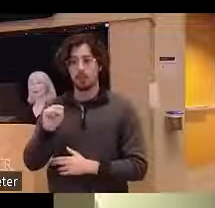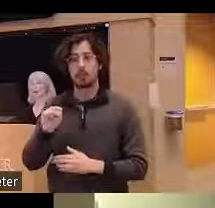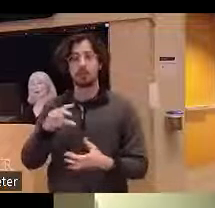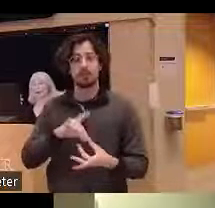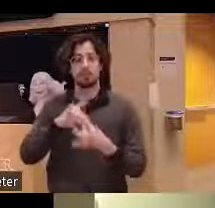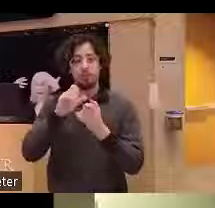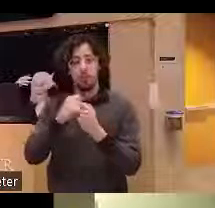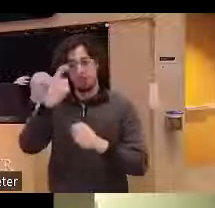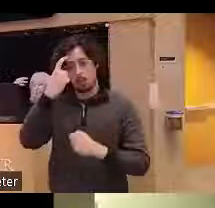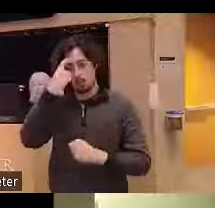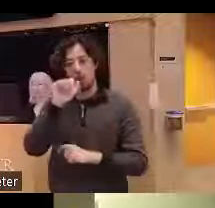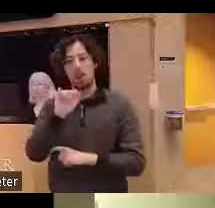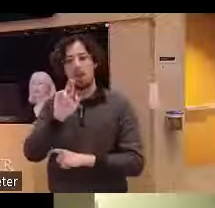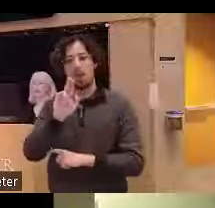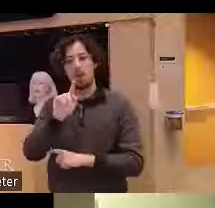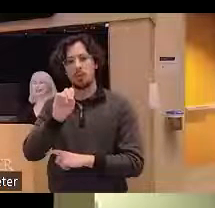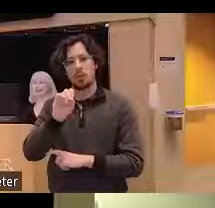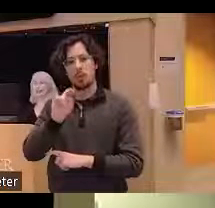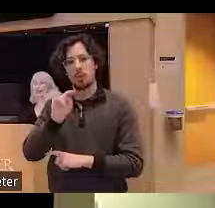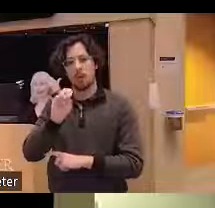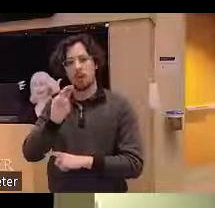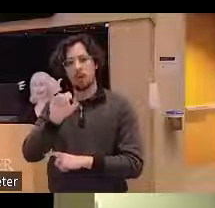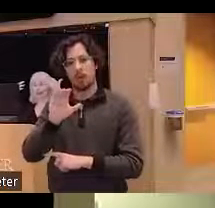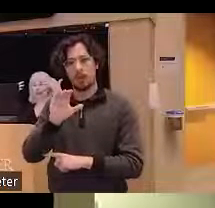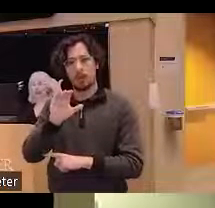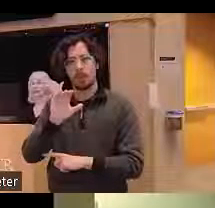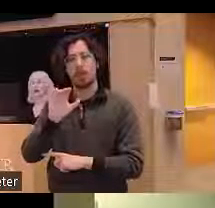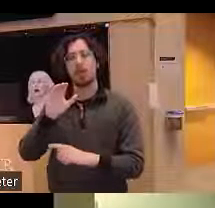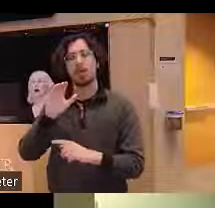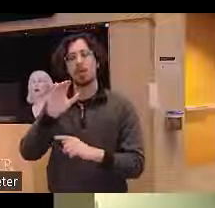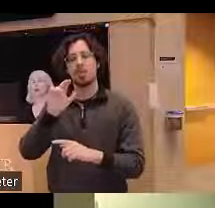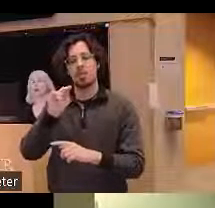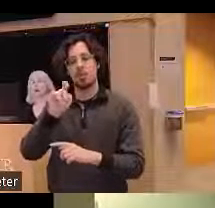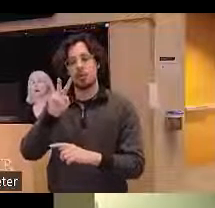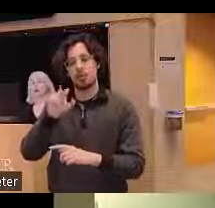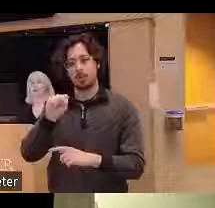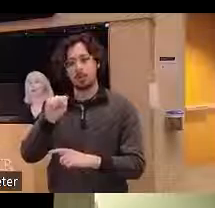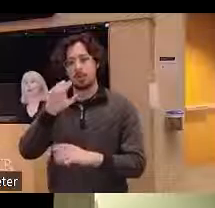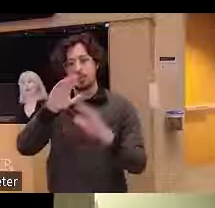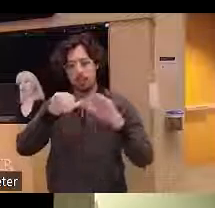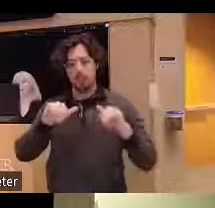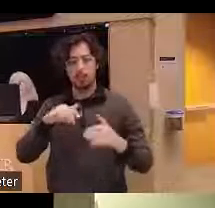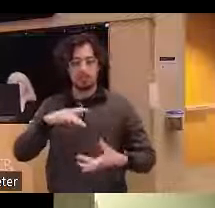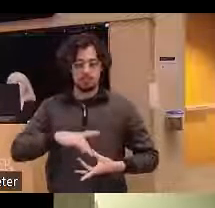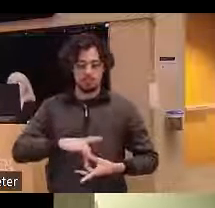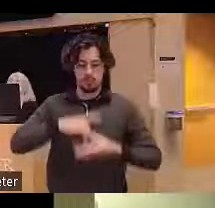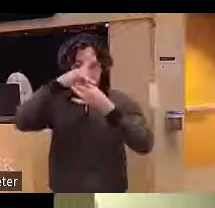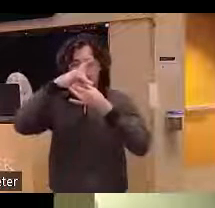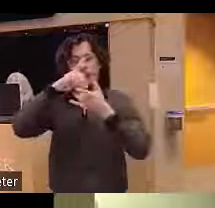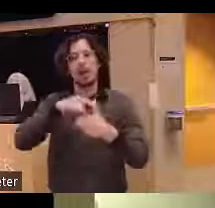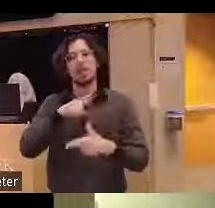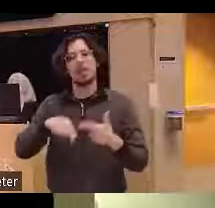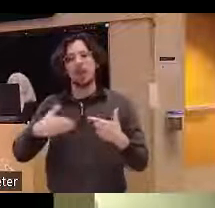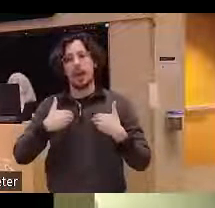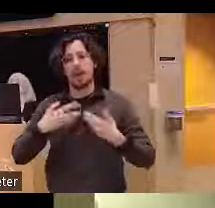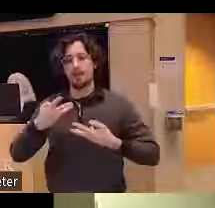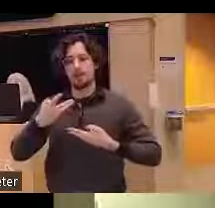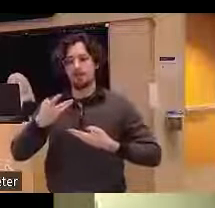a autonomic nervous system connecting the gut to the brain um and then we also have circulating um